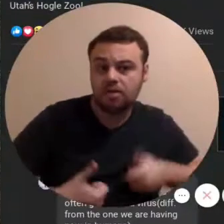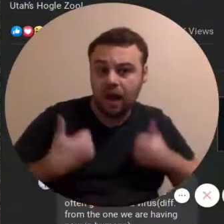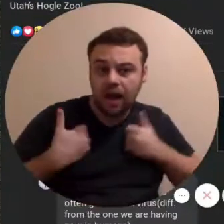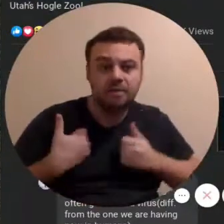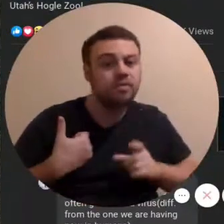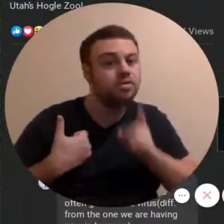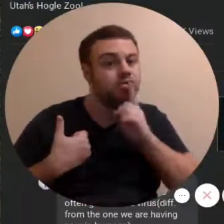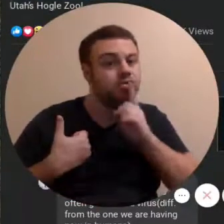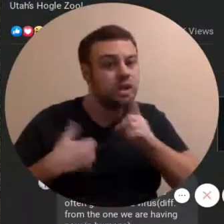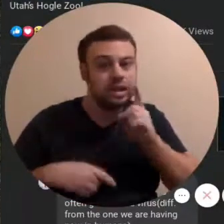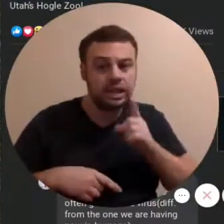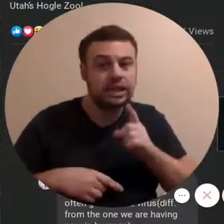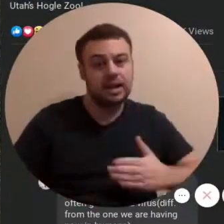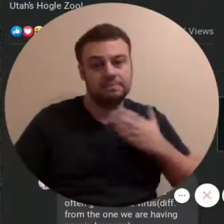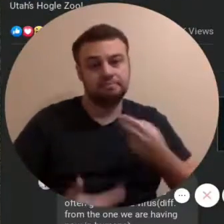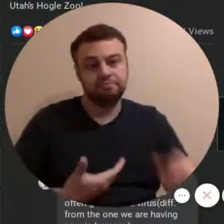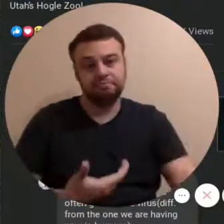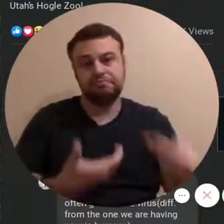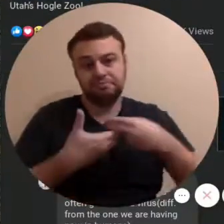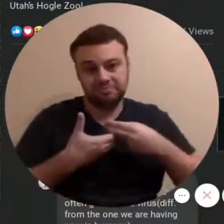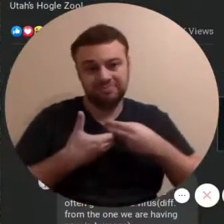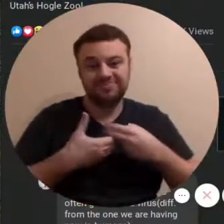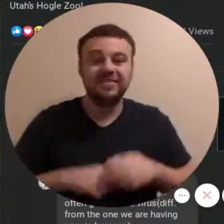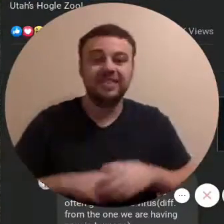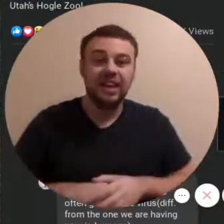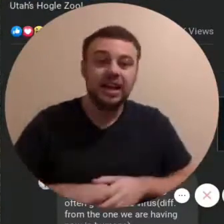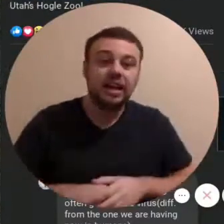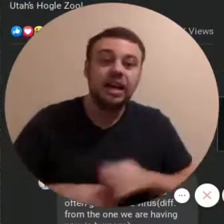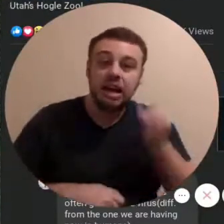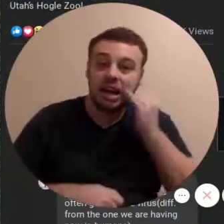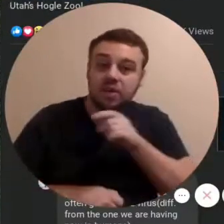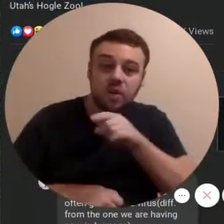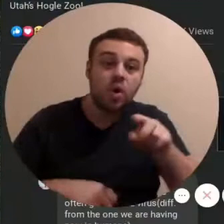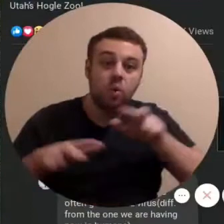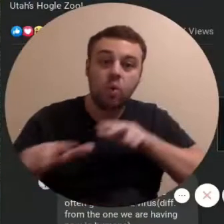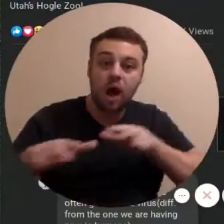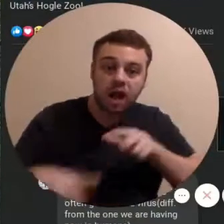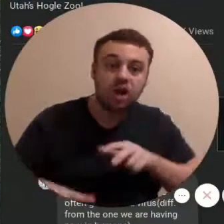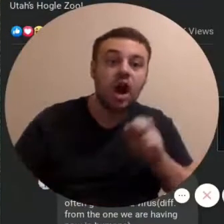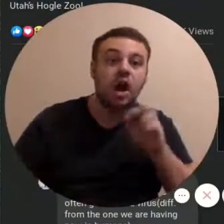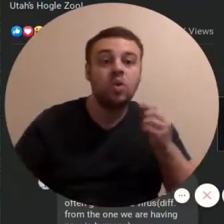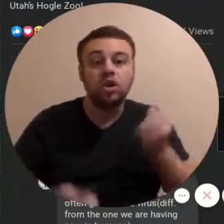you're walking around, hiking, driving- of course, keeping yourself physically